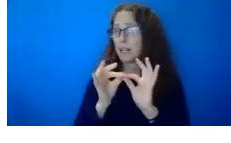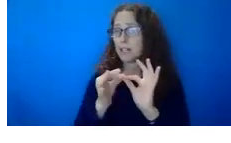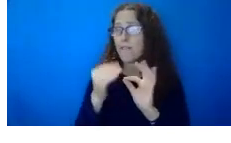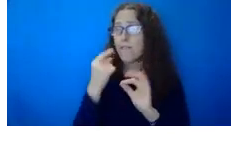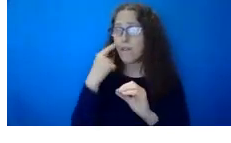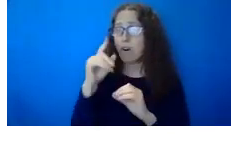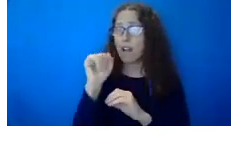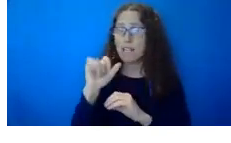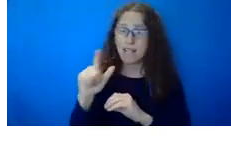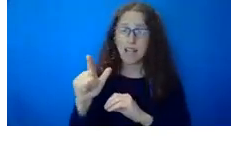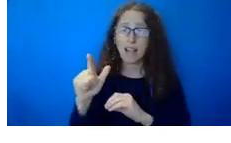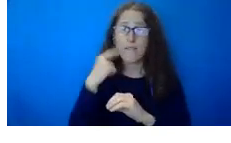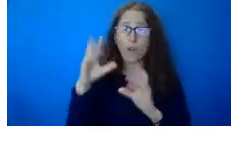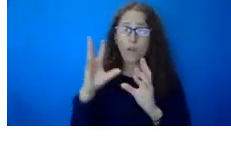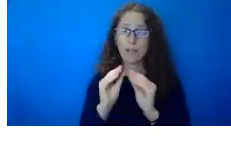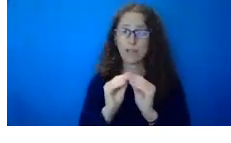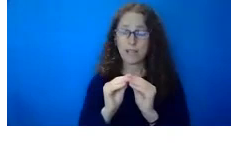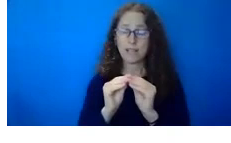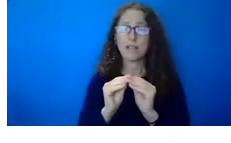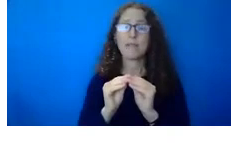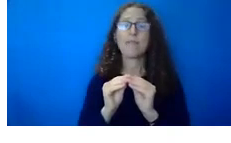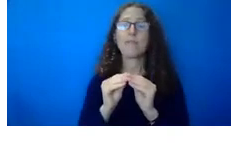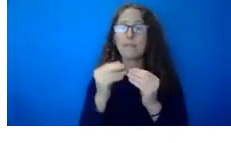THIS YOU SHOULD BE ABLE TO SEE LIVE CAPTIONING FOR THIS EVENT